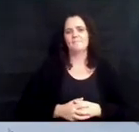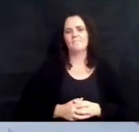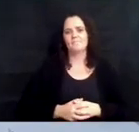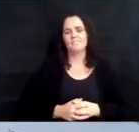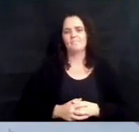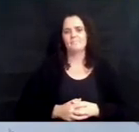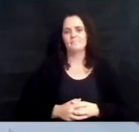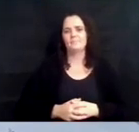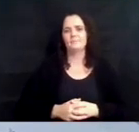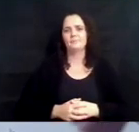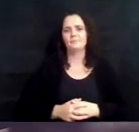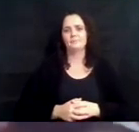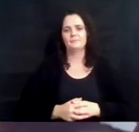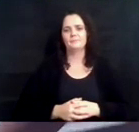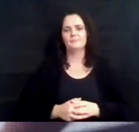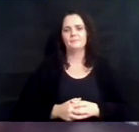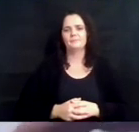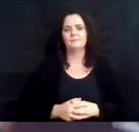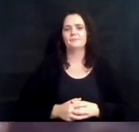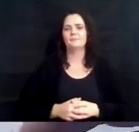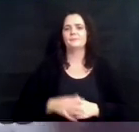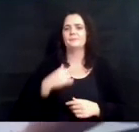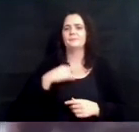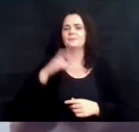Okay then, I'm gonna just go ahead and shade that in, very